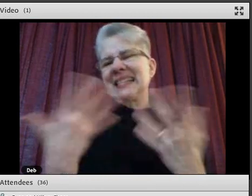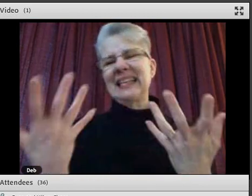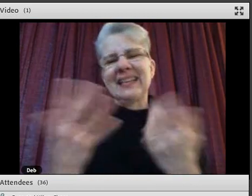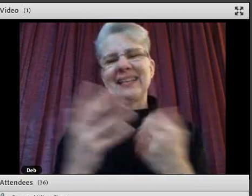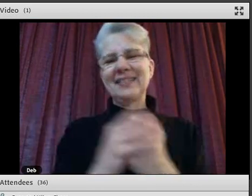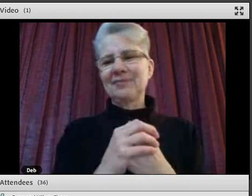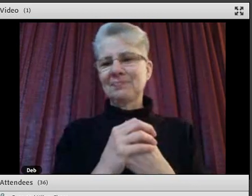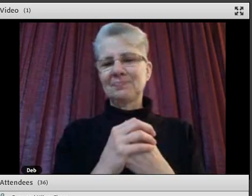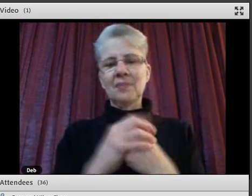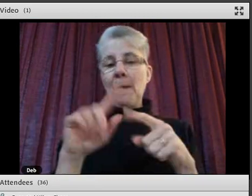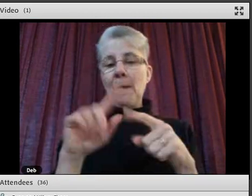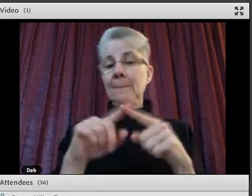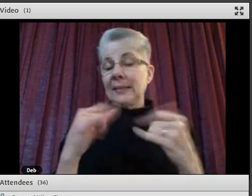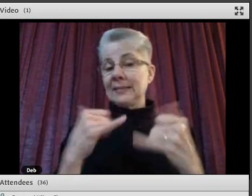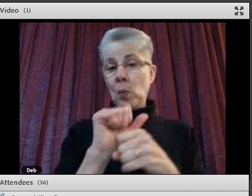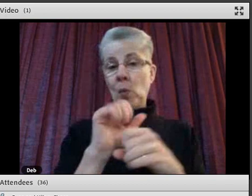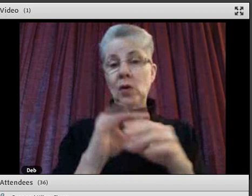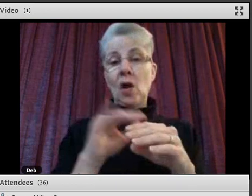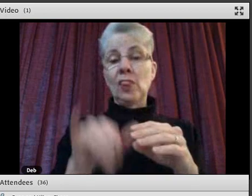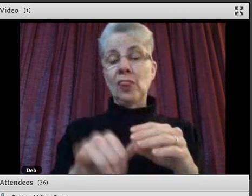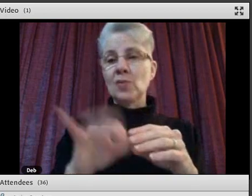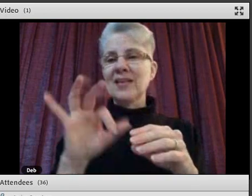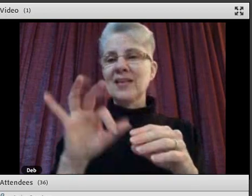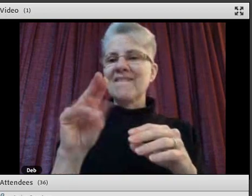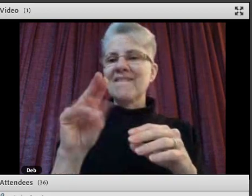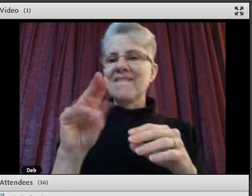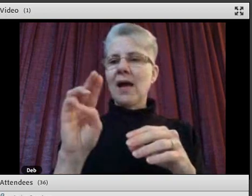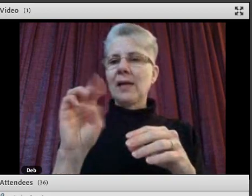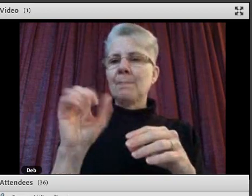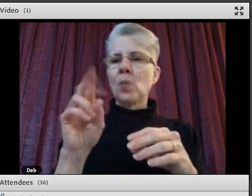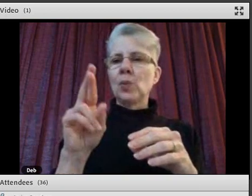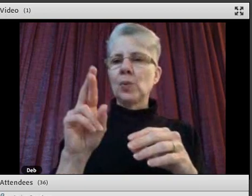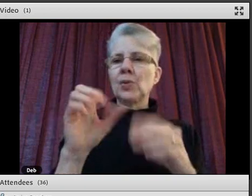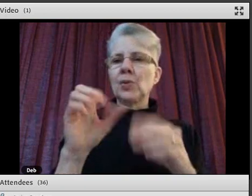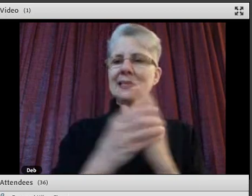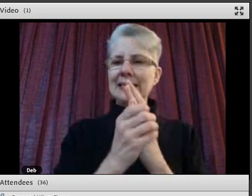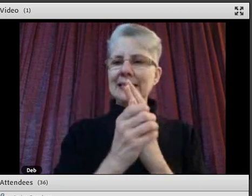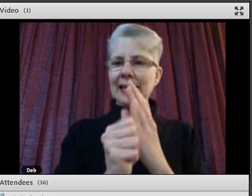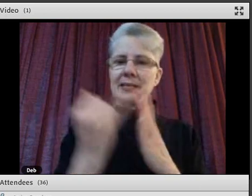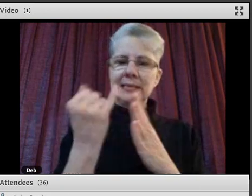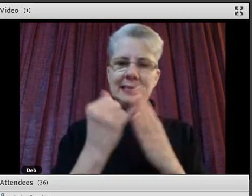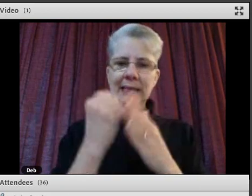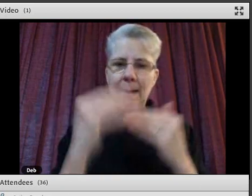but still working on those fine motor skills and the design process.